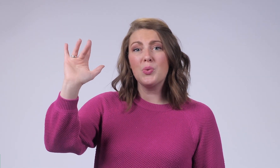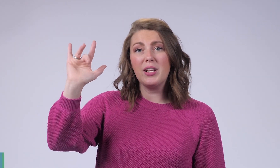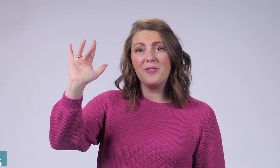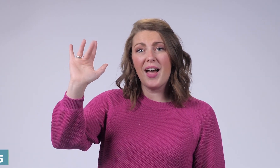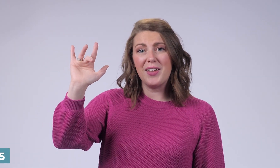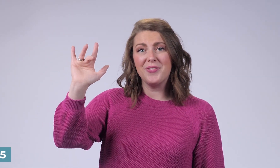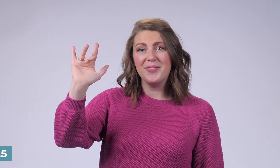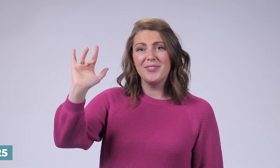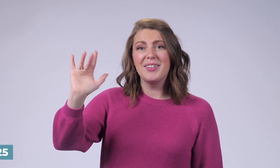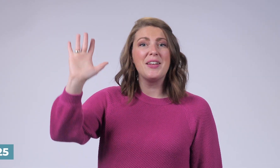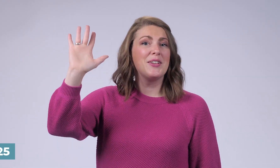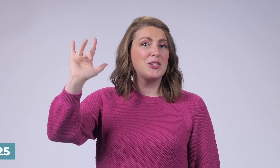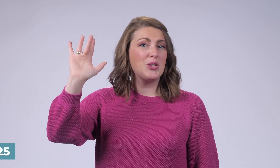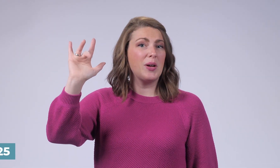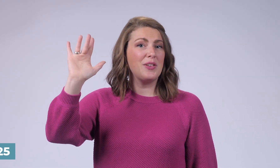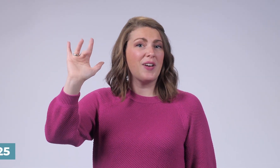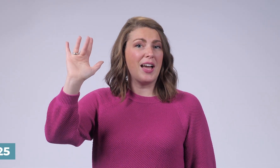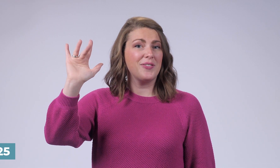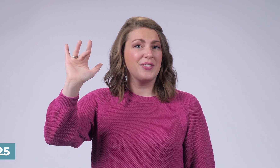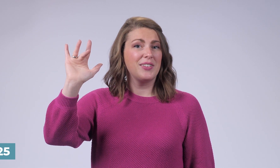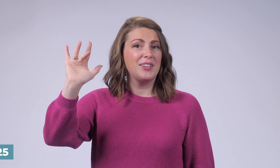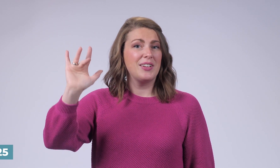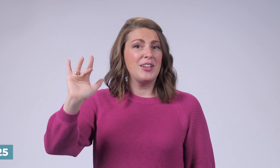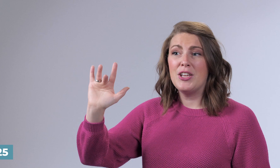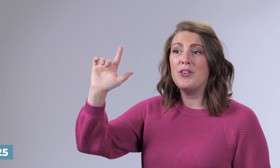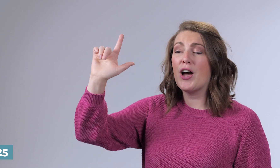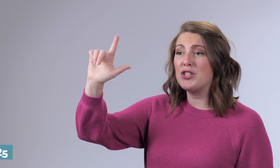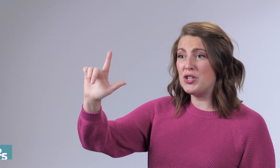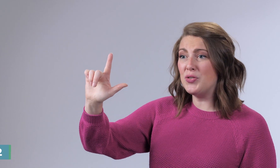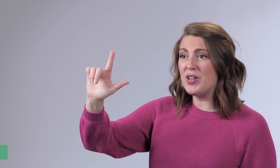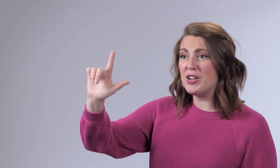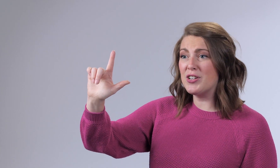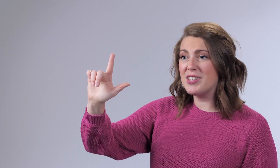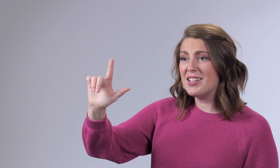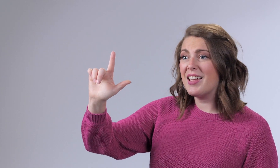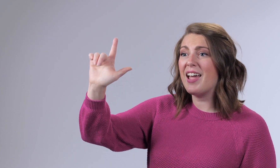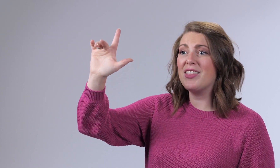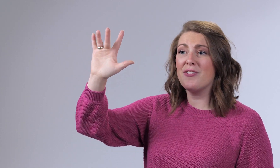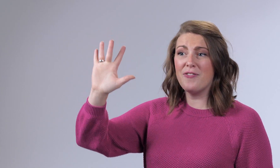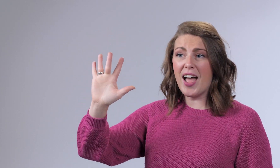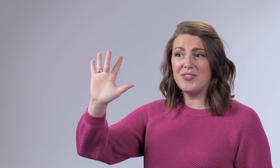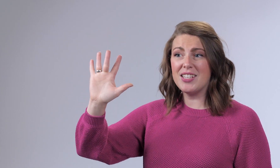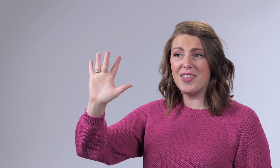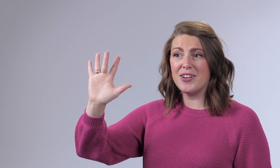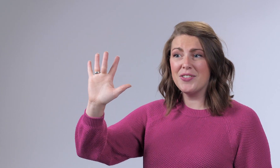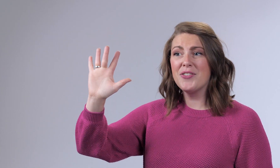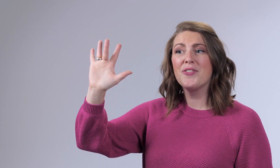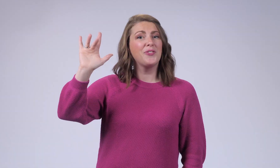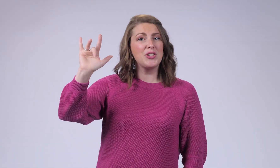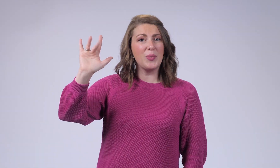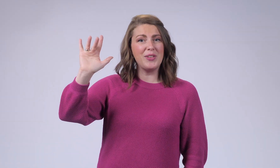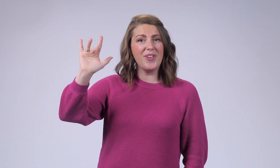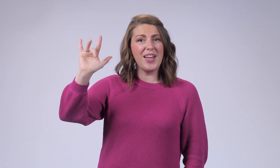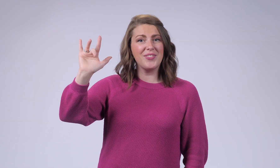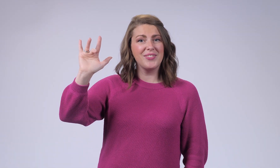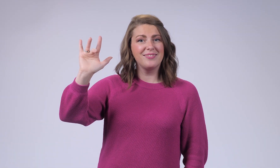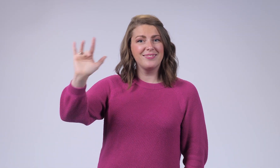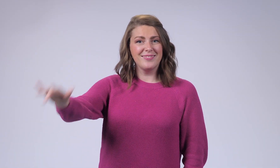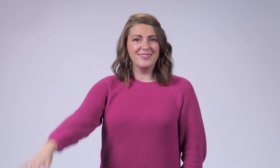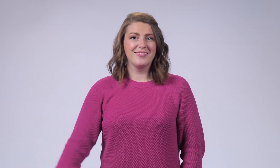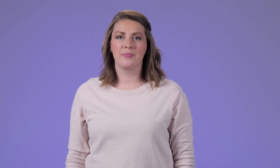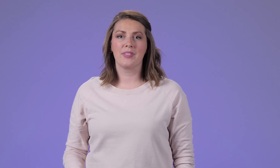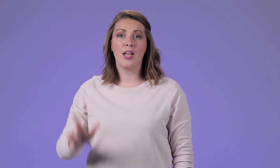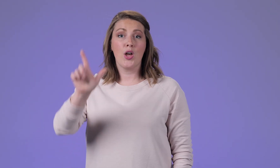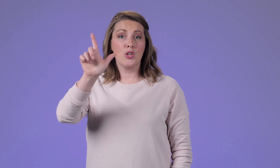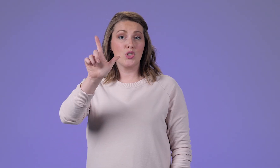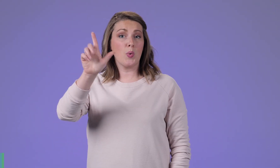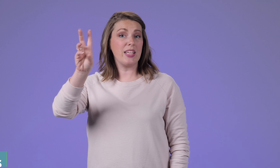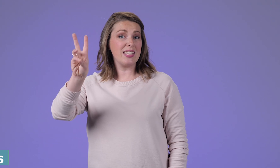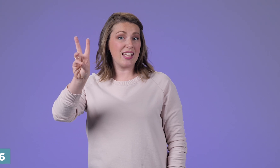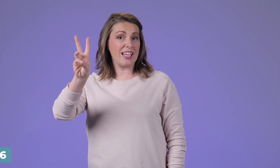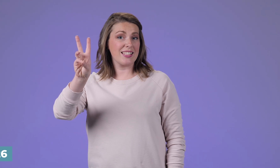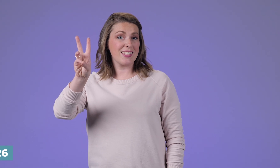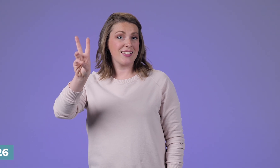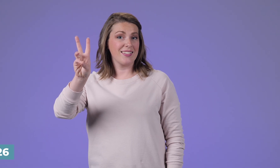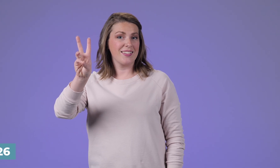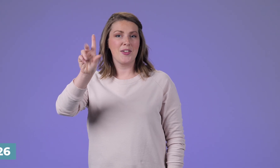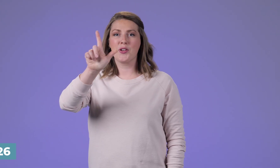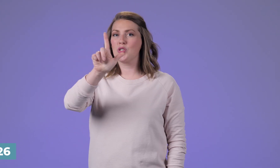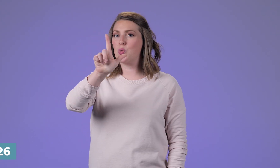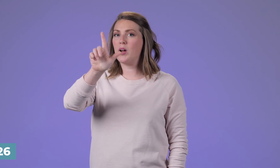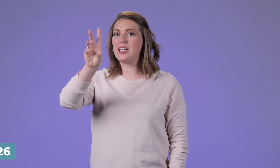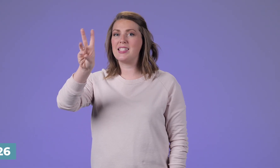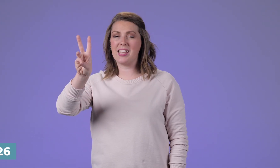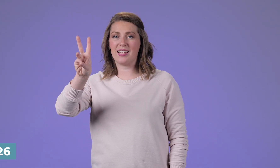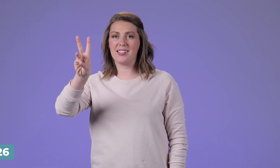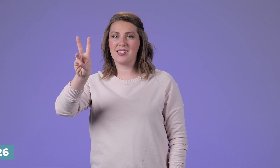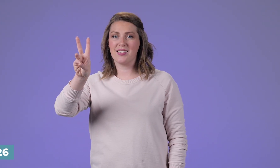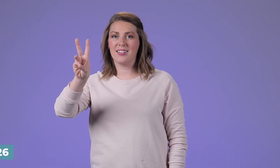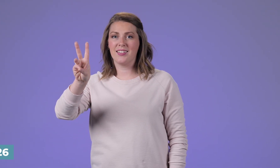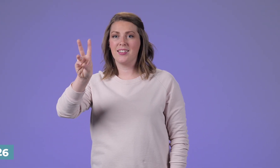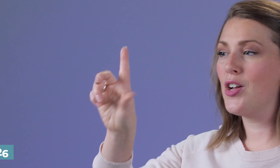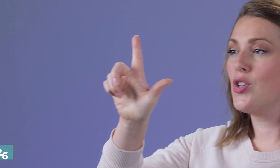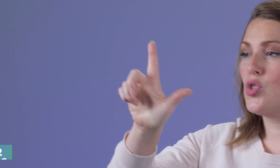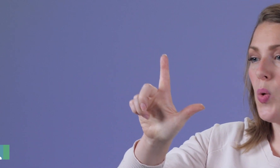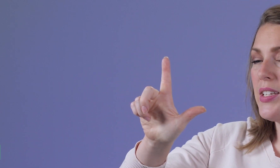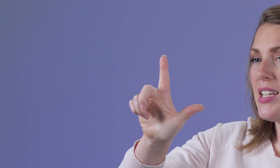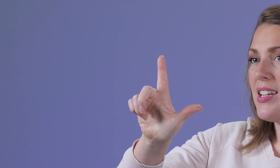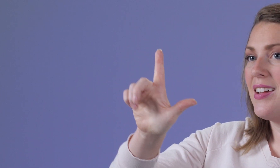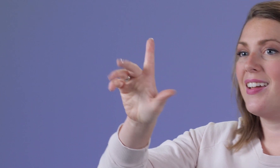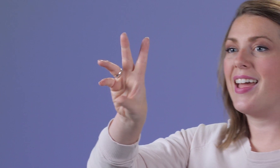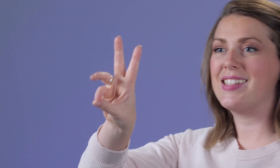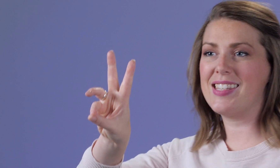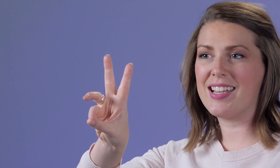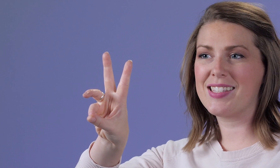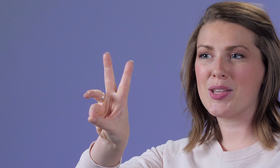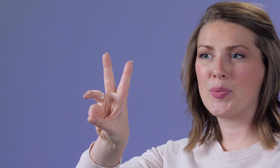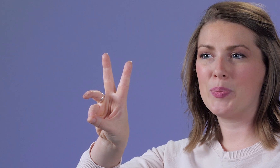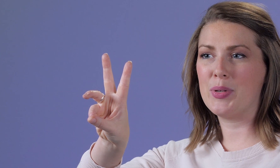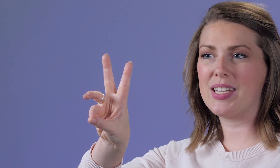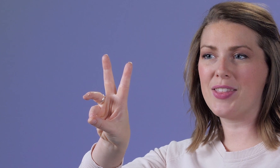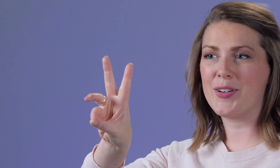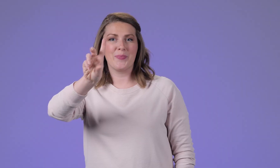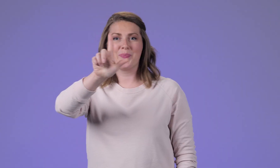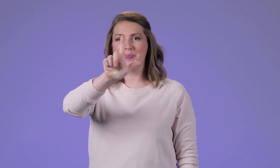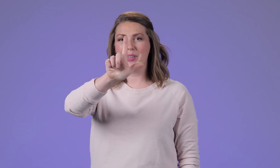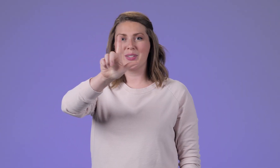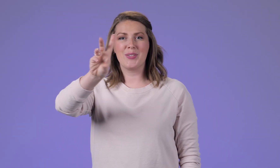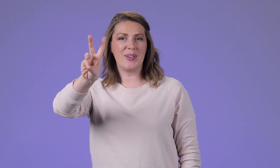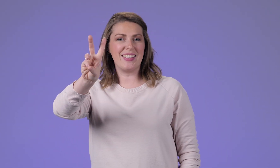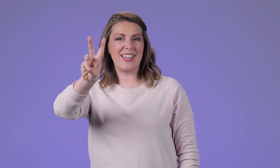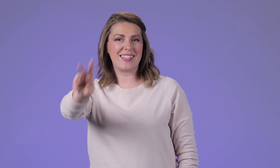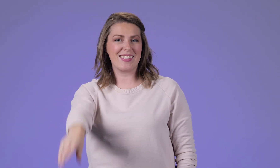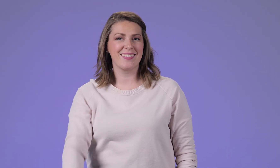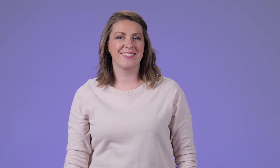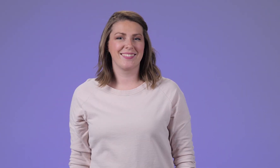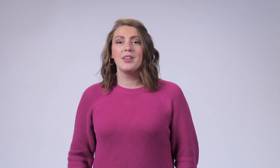'Twenty-five, 25,' you've got two fingers and then five together for '25.' 'Twenty-six, 26,' 20 and 6 put together '26.'